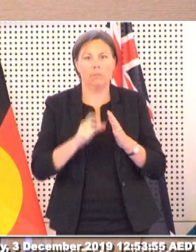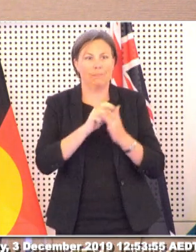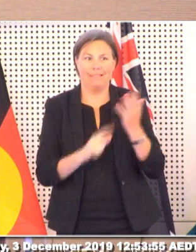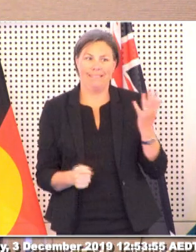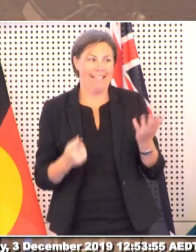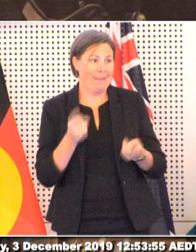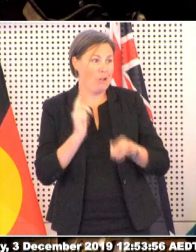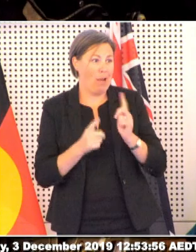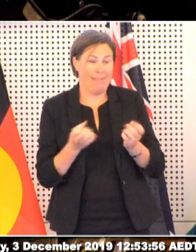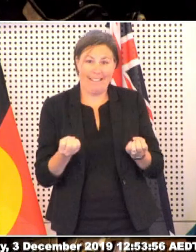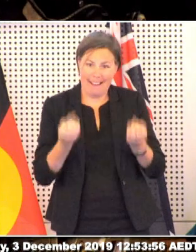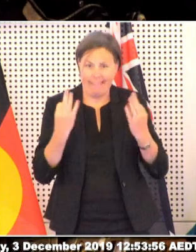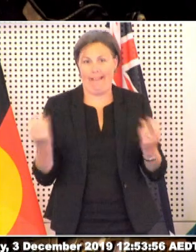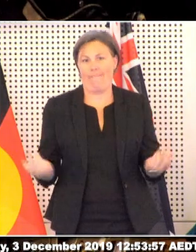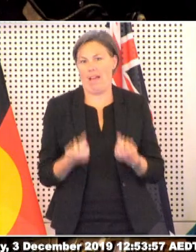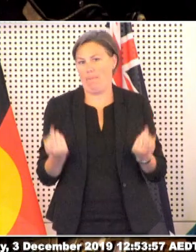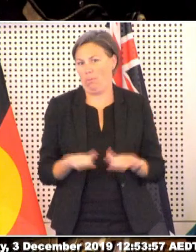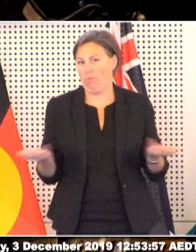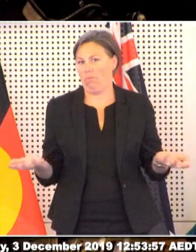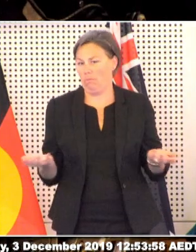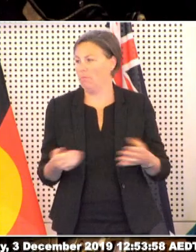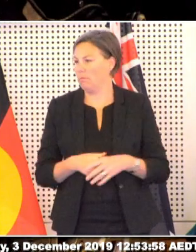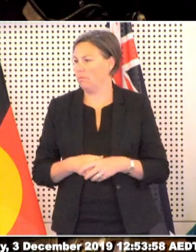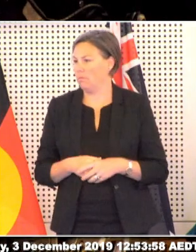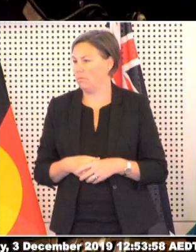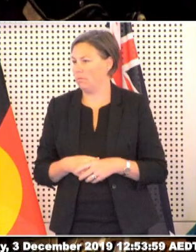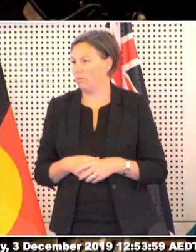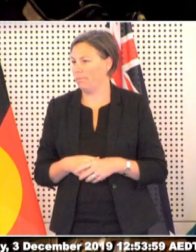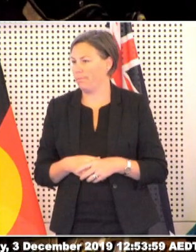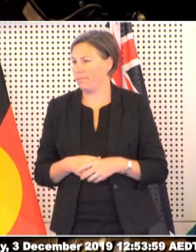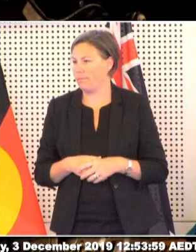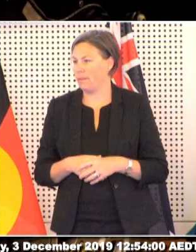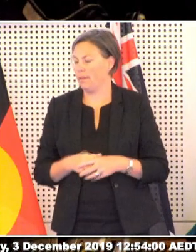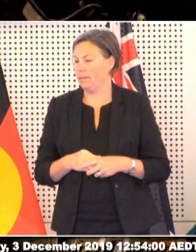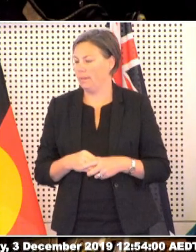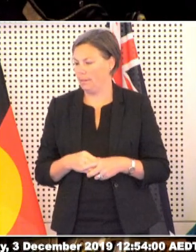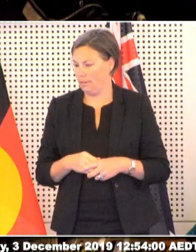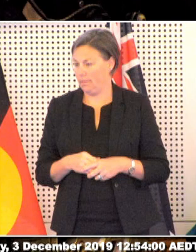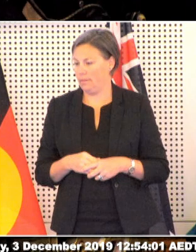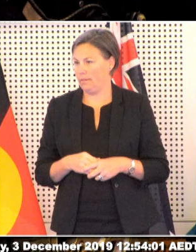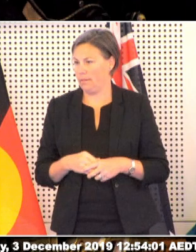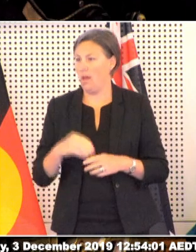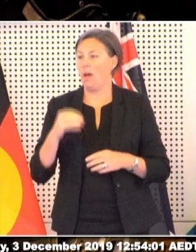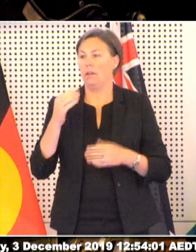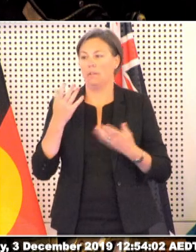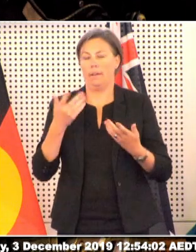That completes just that issue. When we come back, we will return to a human rights framework and then start to